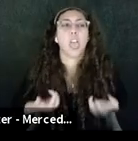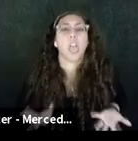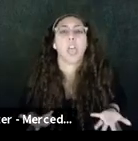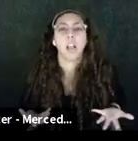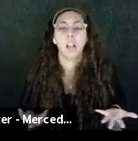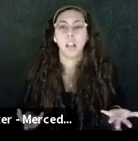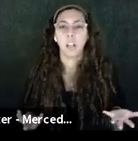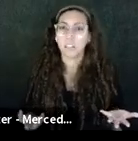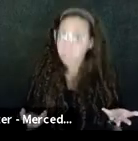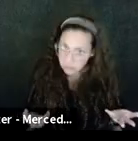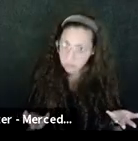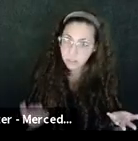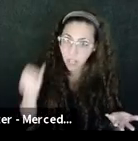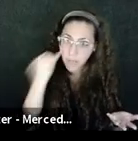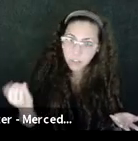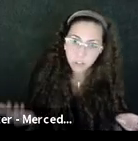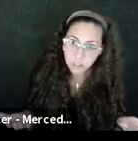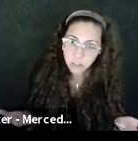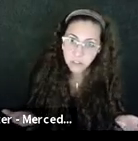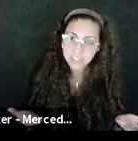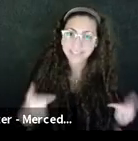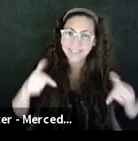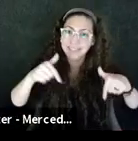Jason Williams: Just imagine that's just due to this current coded situation.